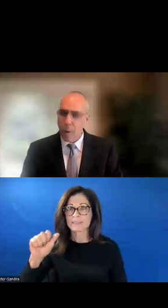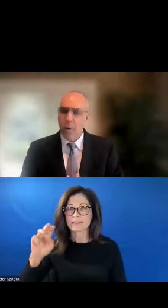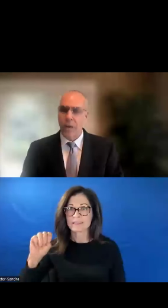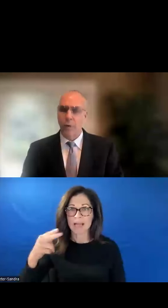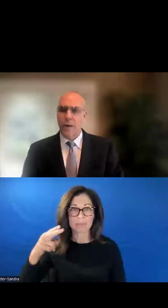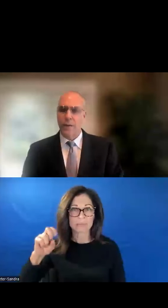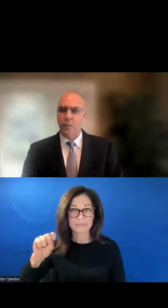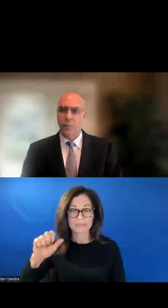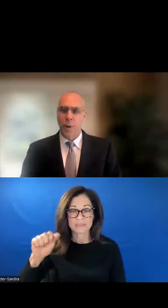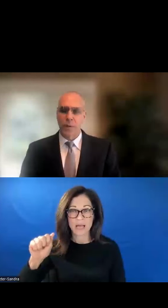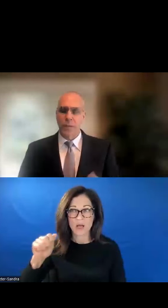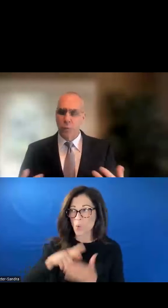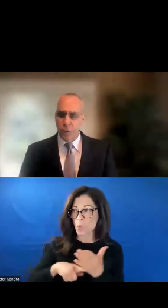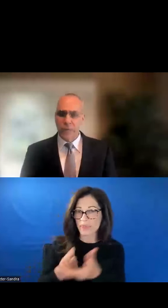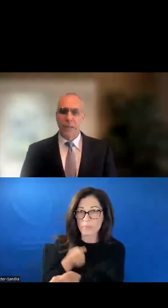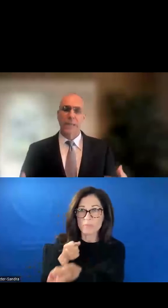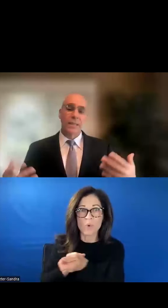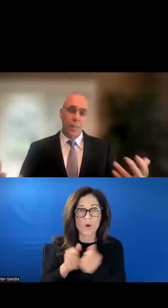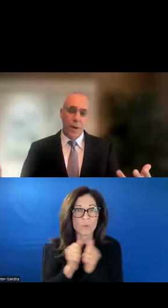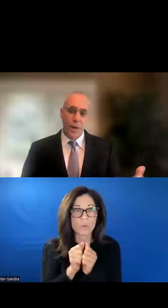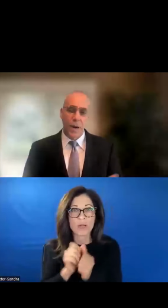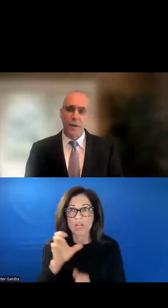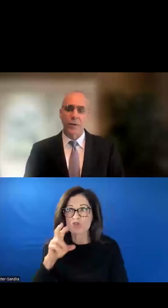PROMOTING IN CRISIS RESPONSE, IT IS REALISTICALLY SOMEONE TO TALK